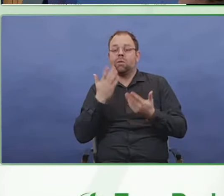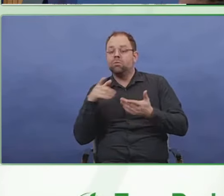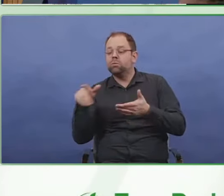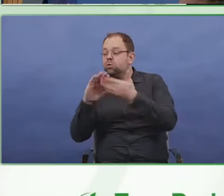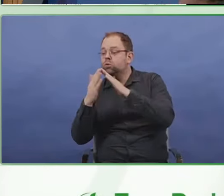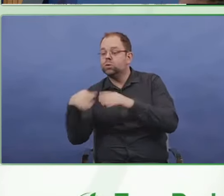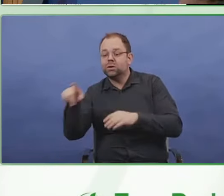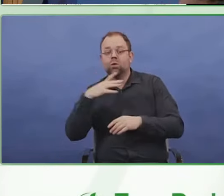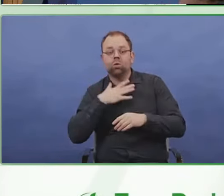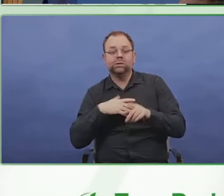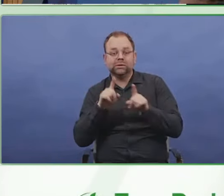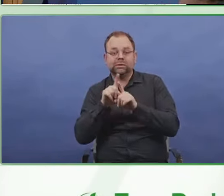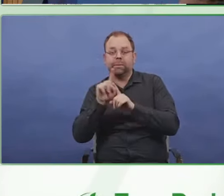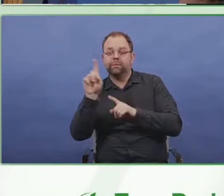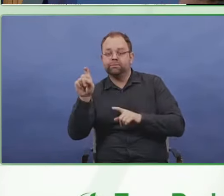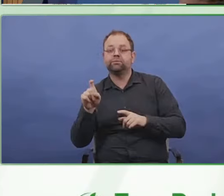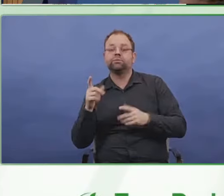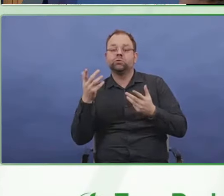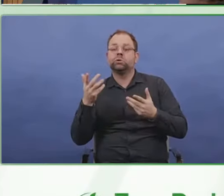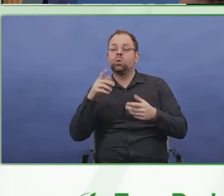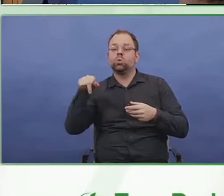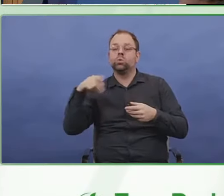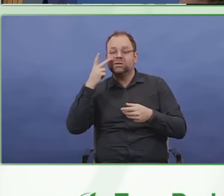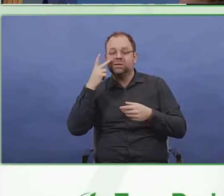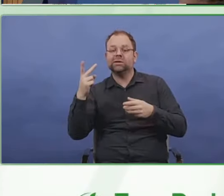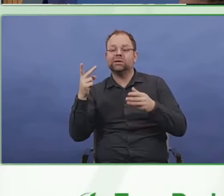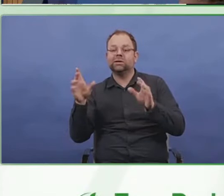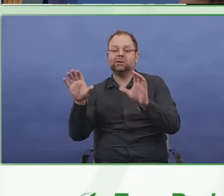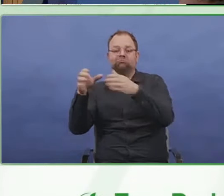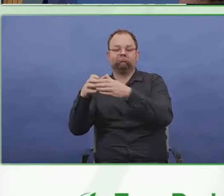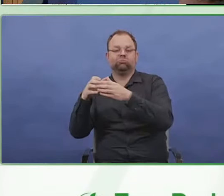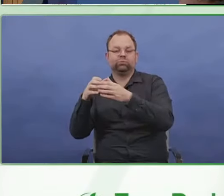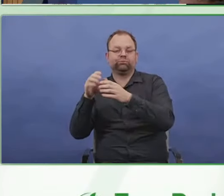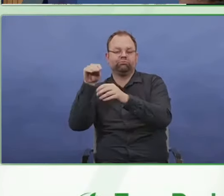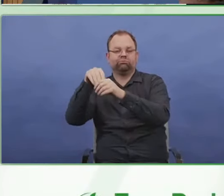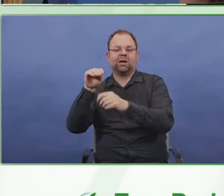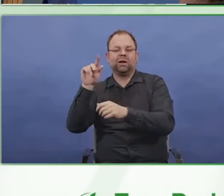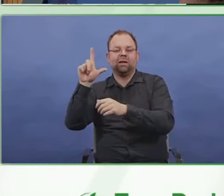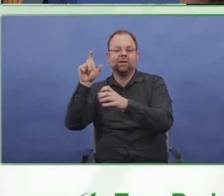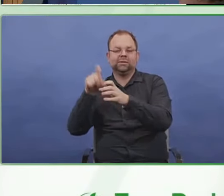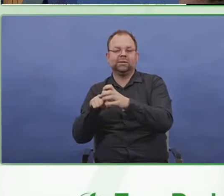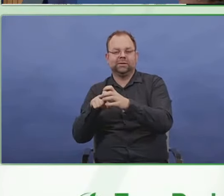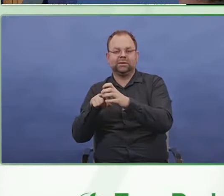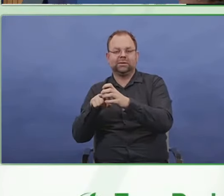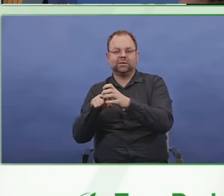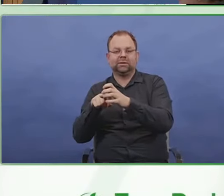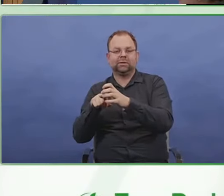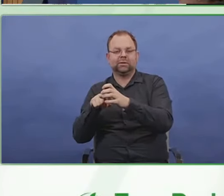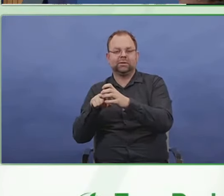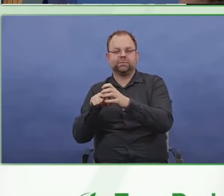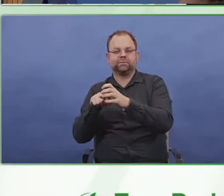It is very exciting. 97 countries so far.